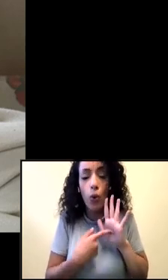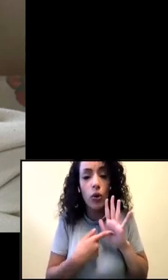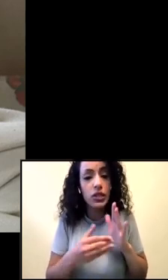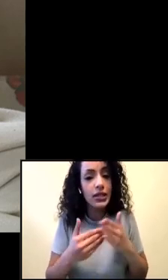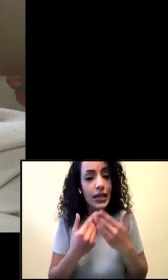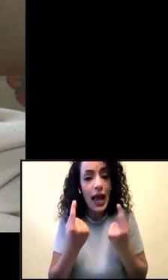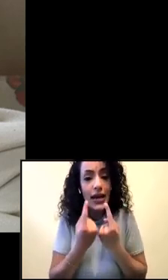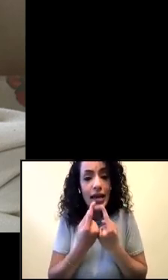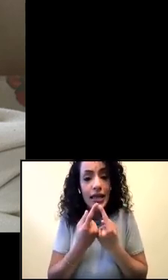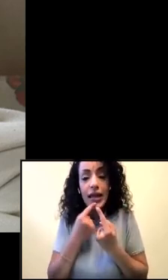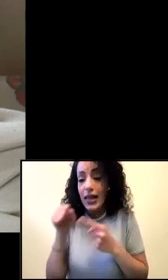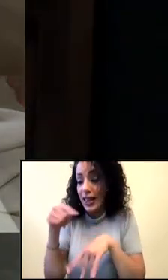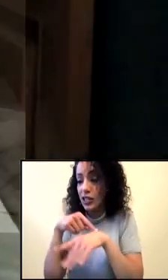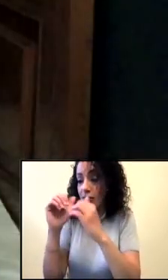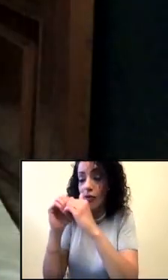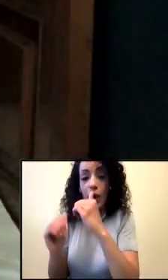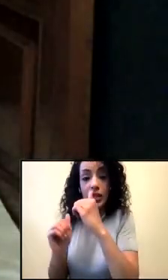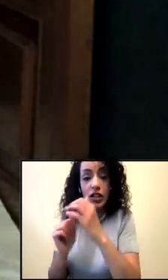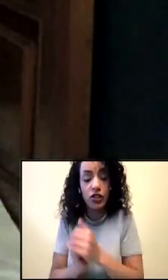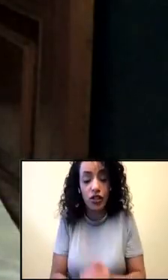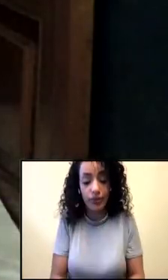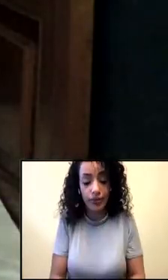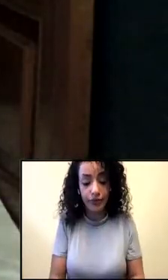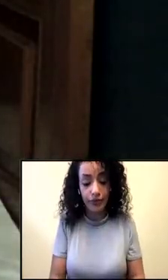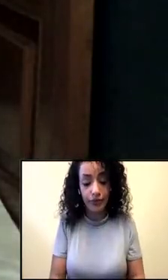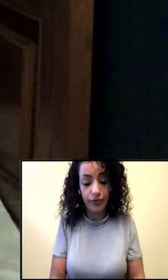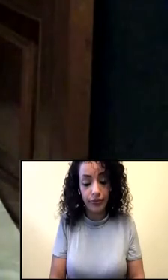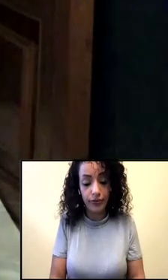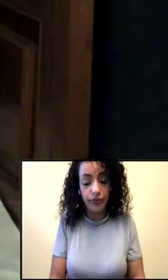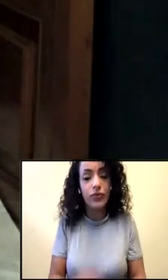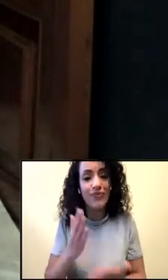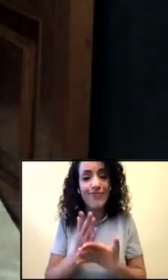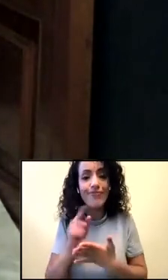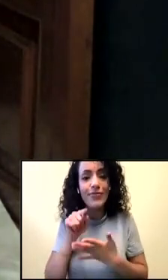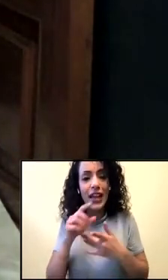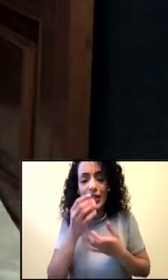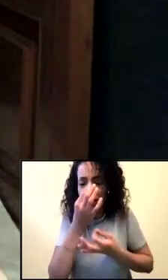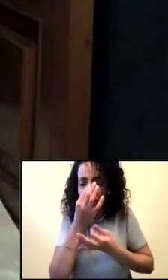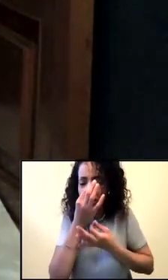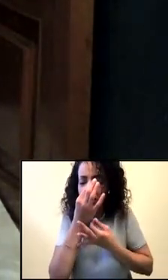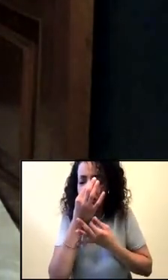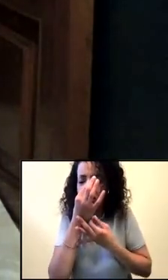it is the lament and the longing and the desire to return home